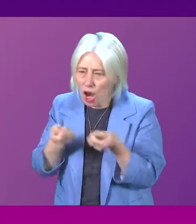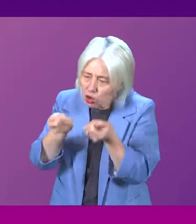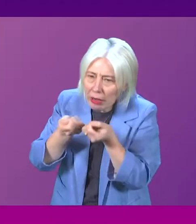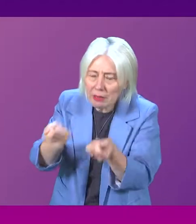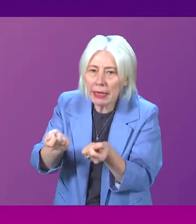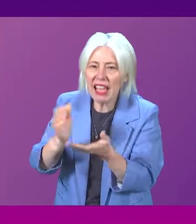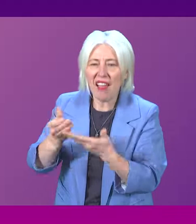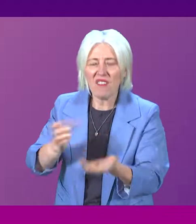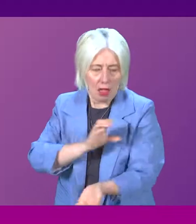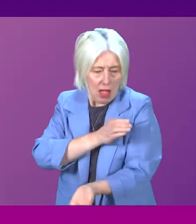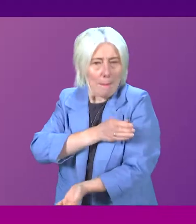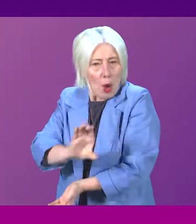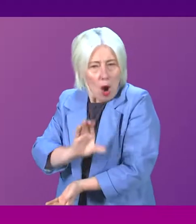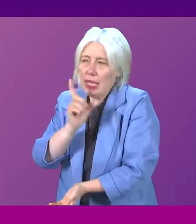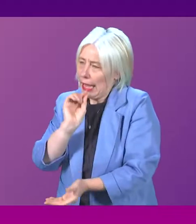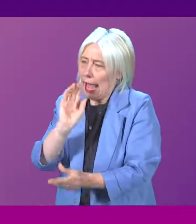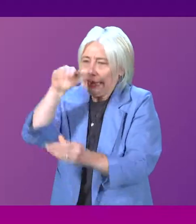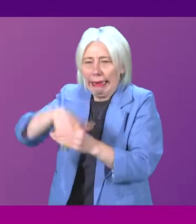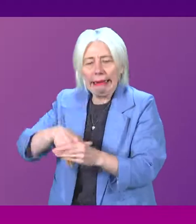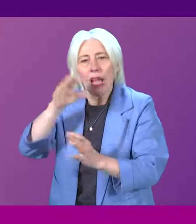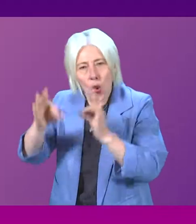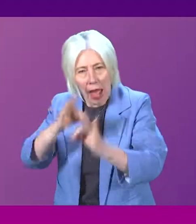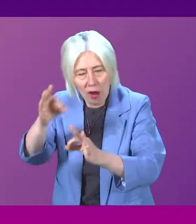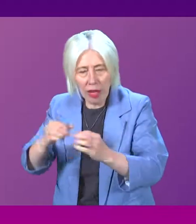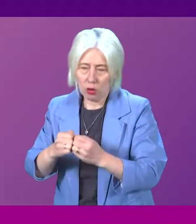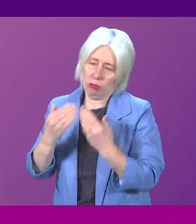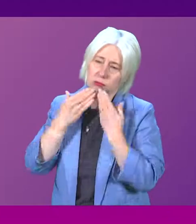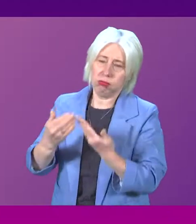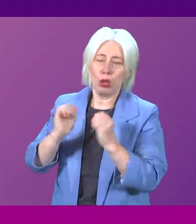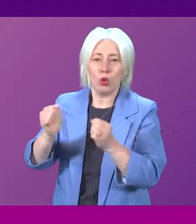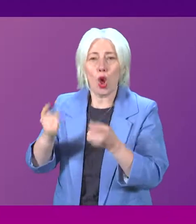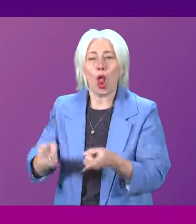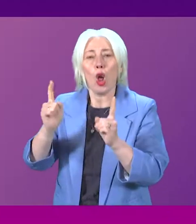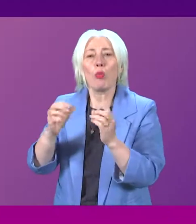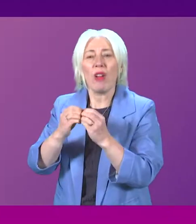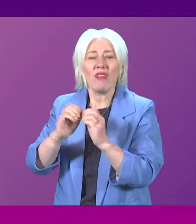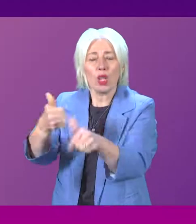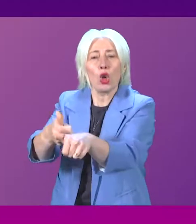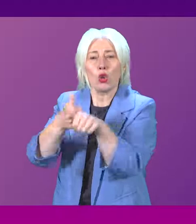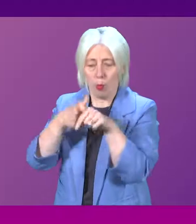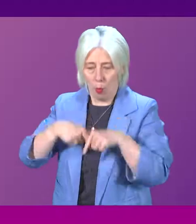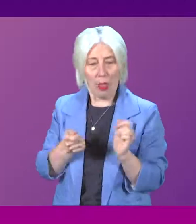to take part in the inquiry. I am grateful to Lord Brailsford for supporting that amendment, the announcement of which,